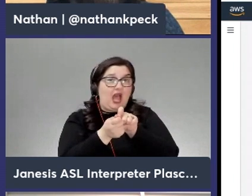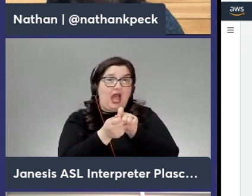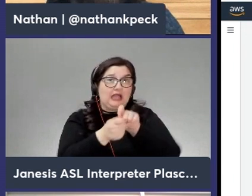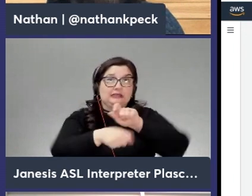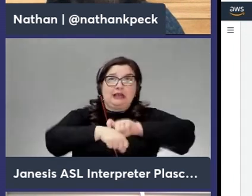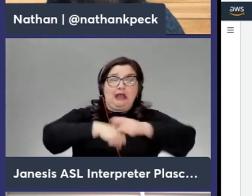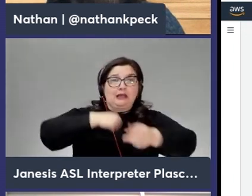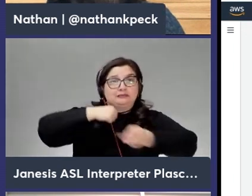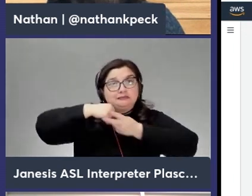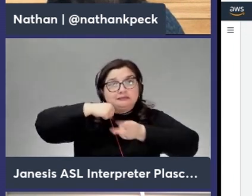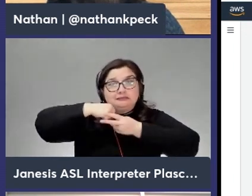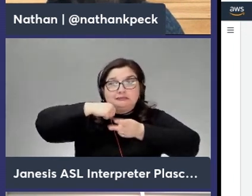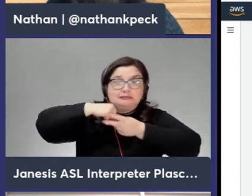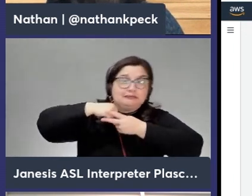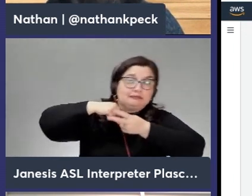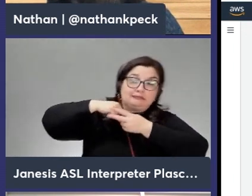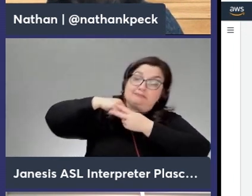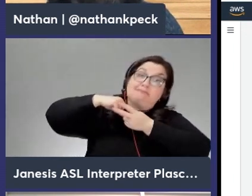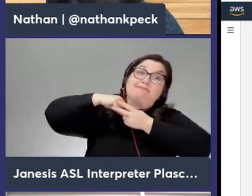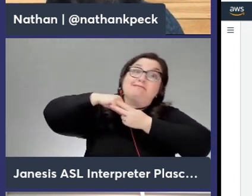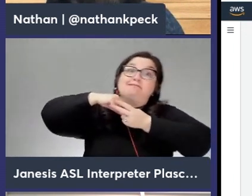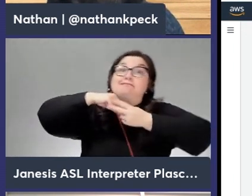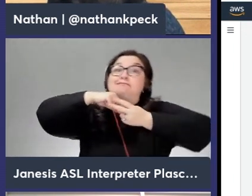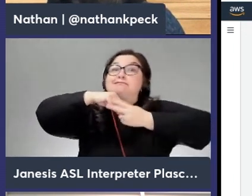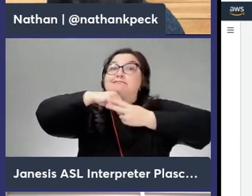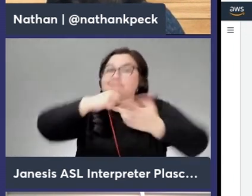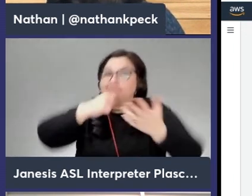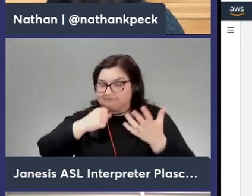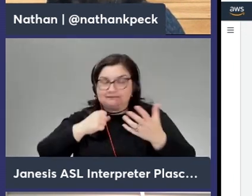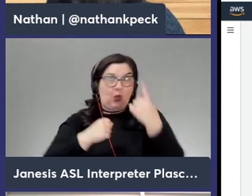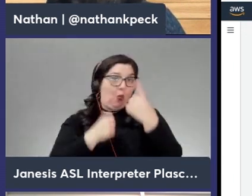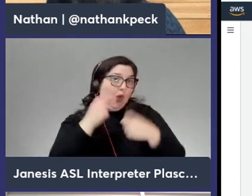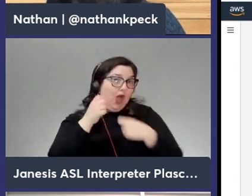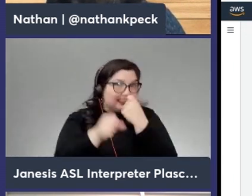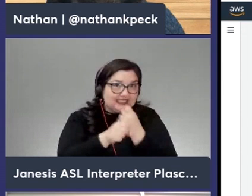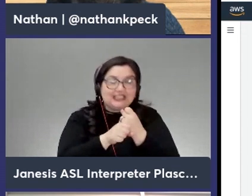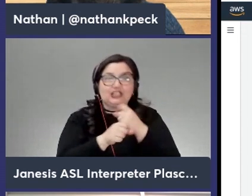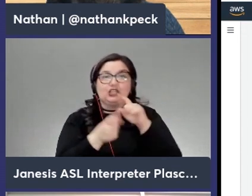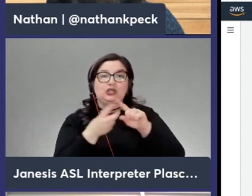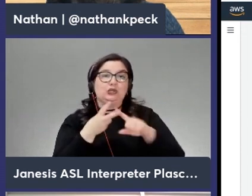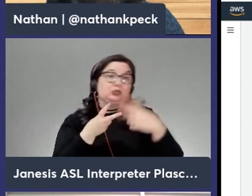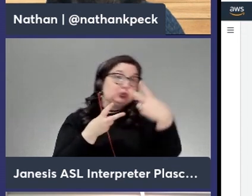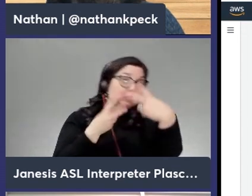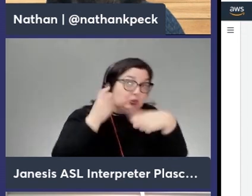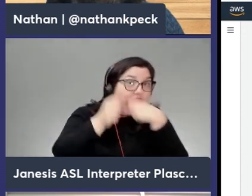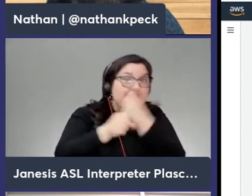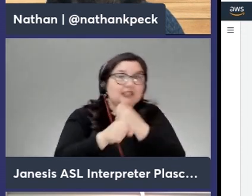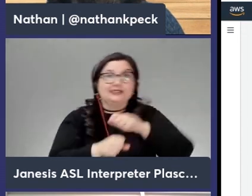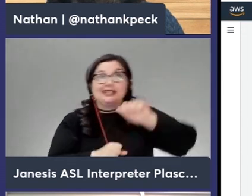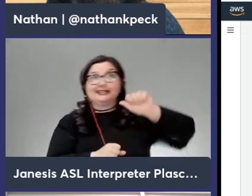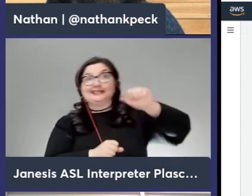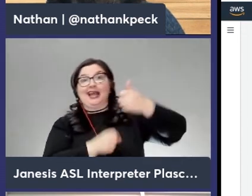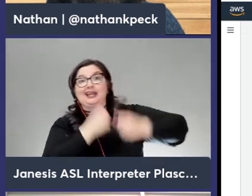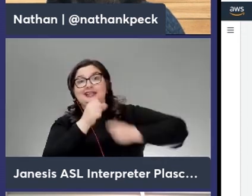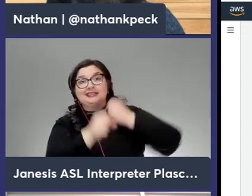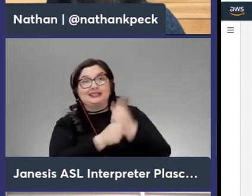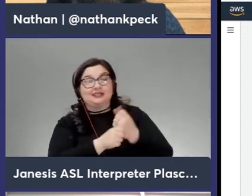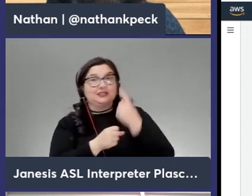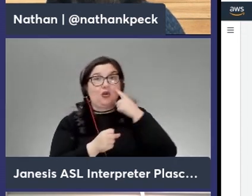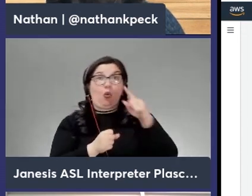You can store the periodic backups for one year, two years, 10 years, or for an infinite period of time.